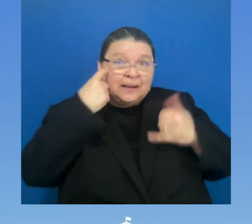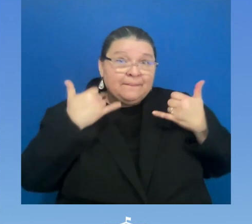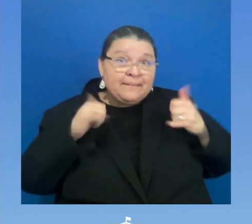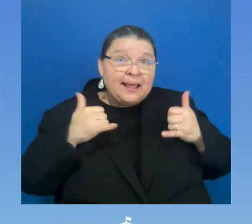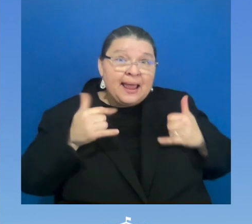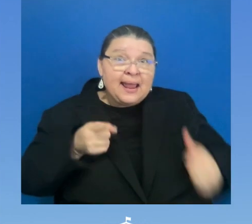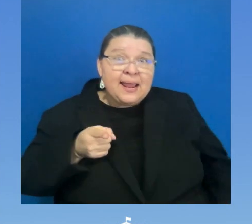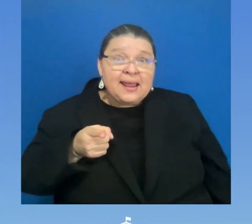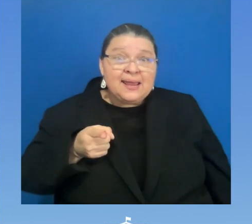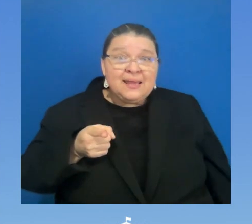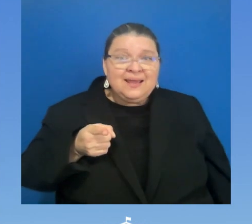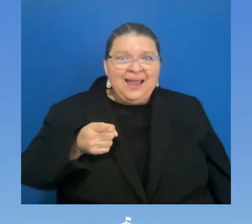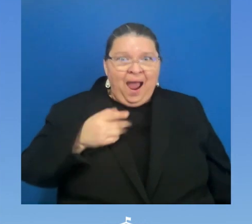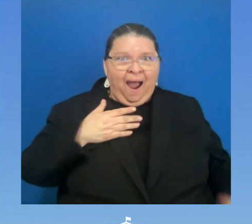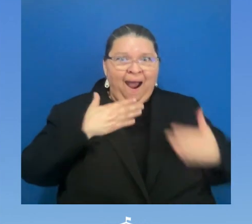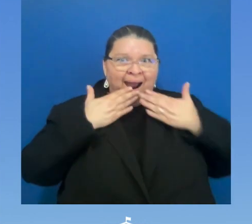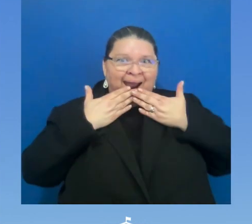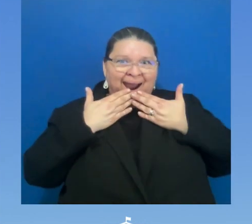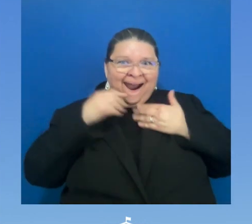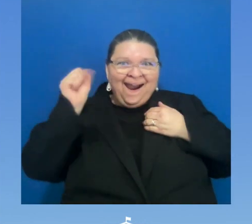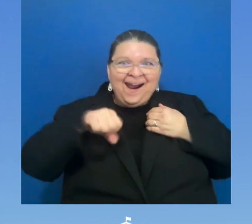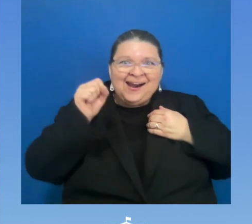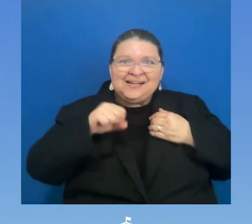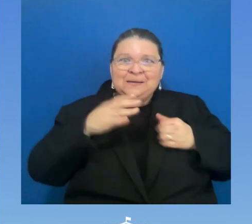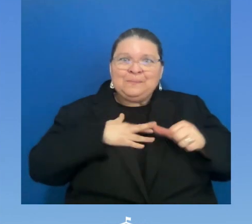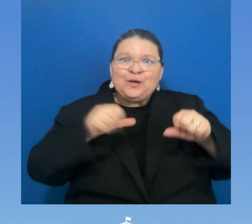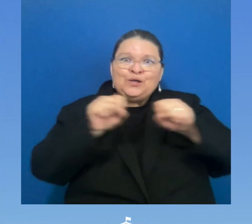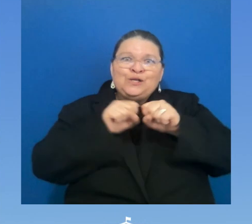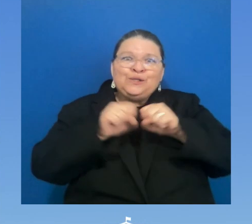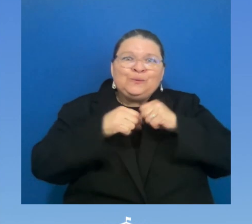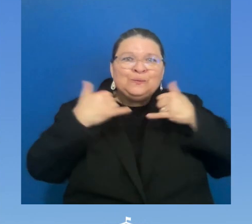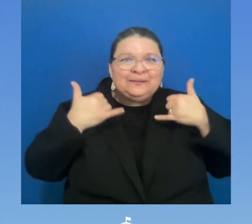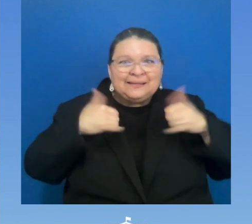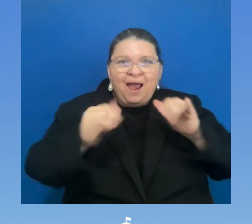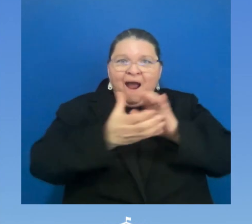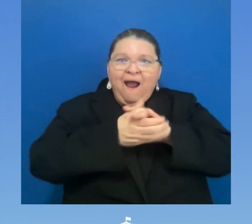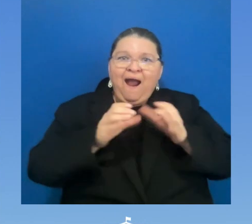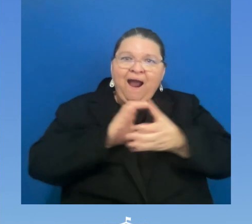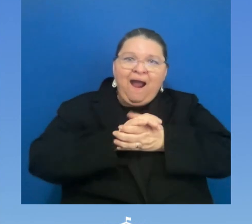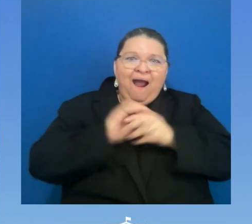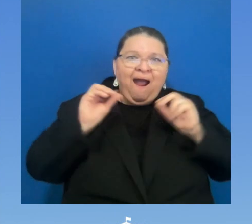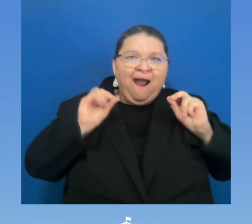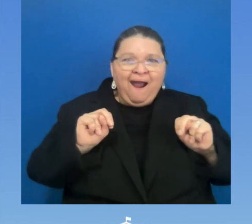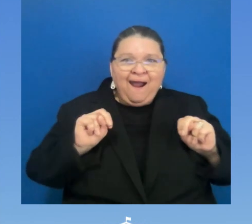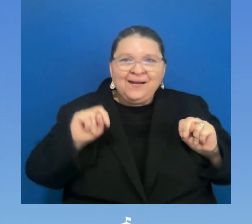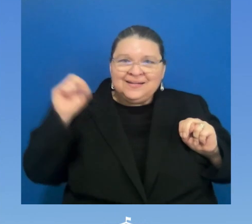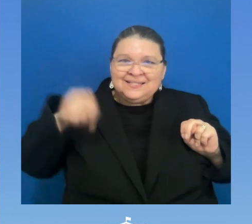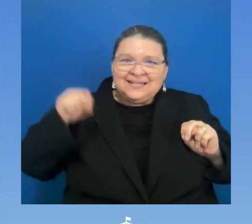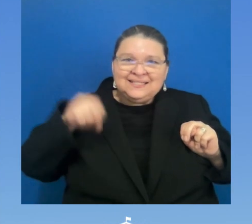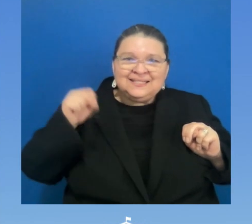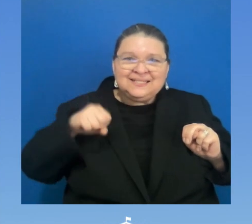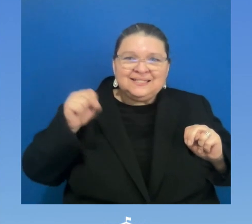The Vice President: I know that, and I'm so glad that -- because we were -- we weren't -- we weren't sure. And you hustled to get here, and I'm so glad.